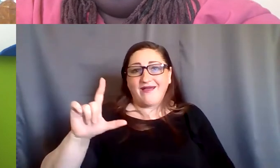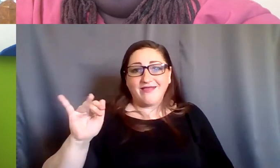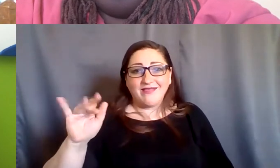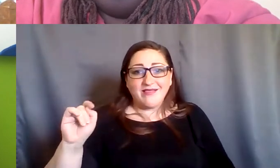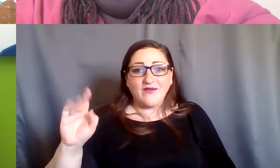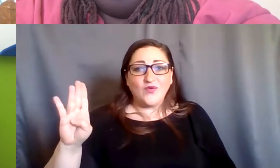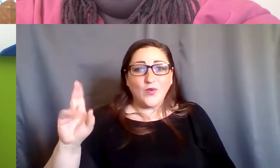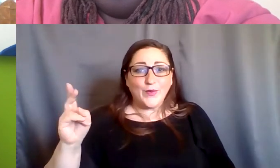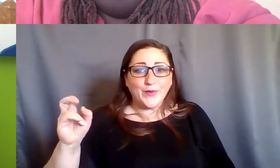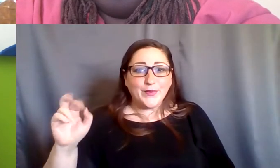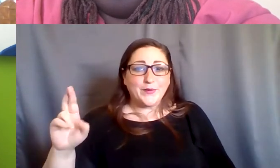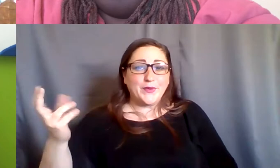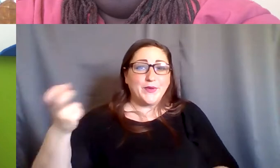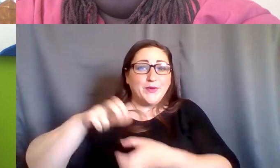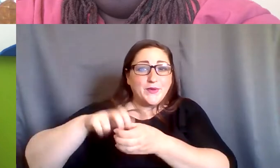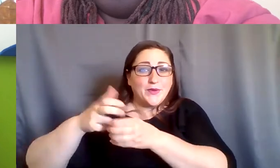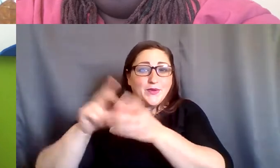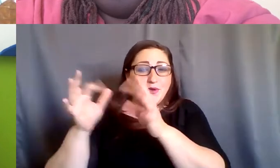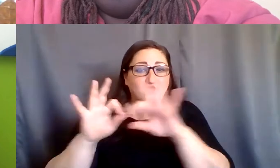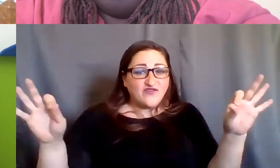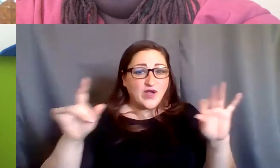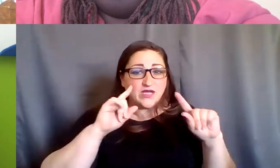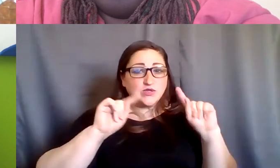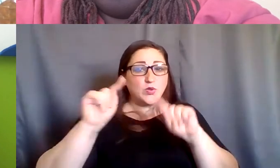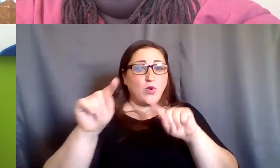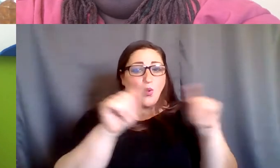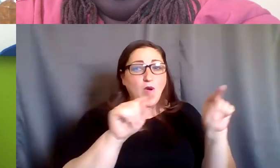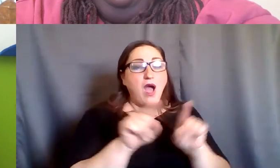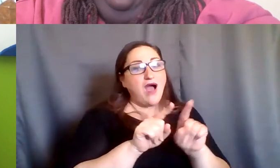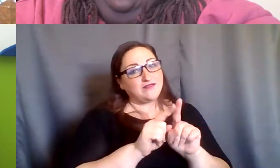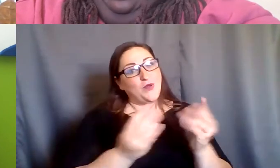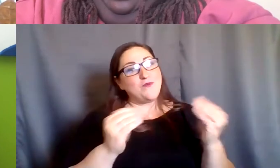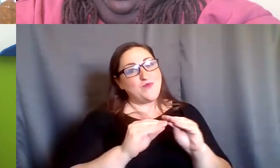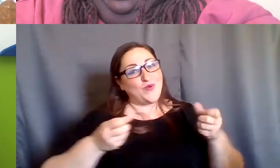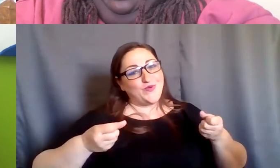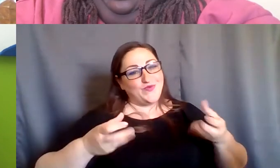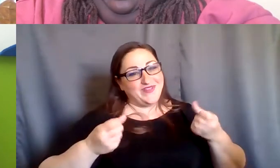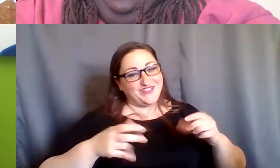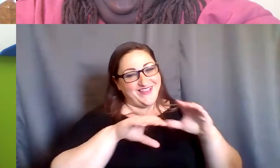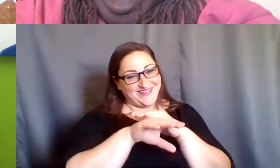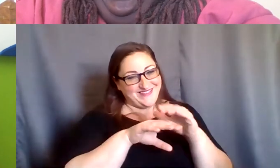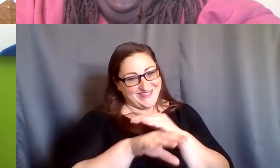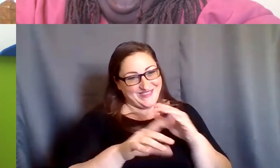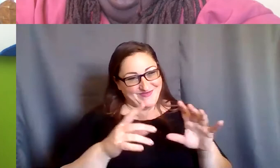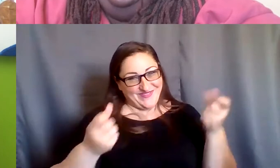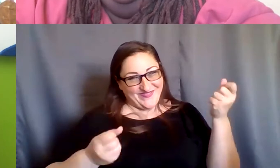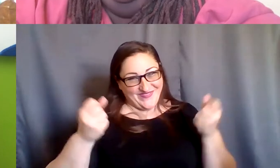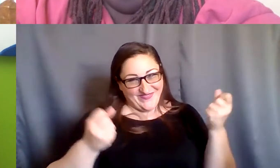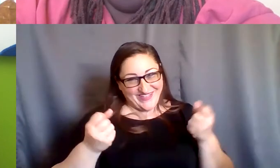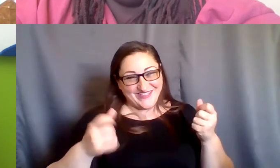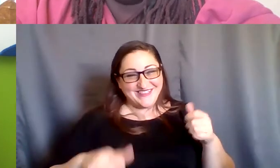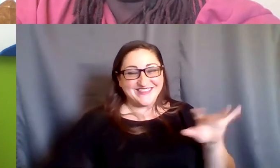I also really, really want to see them have more wheelchair-accessible vehicles, as a matter of fact, in addition to offering those rides.